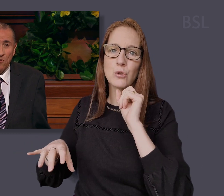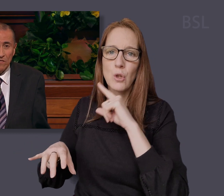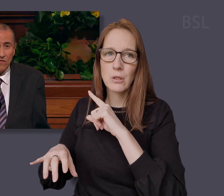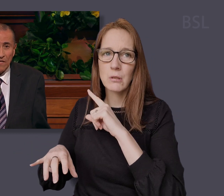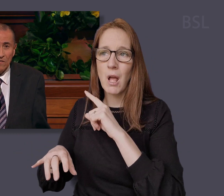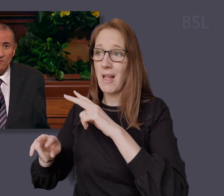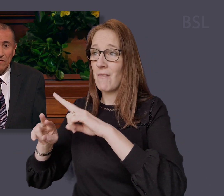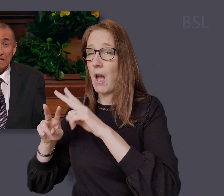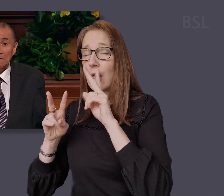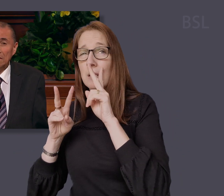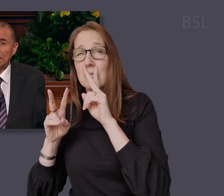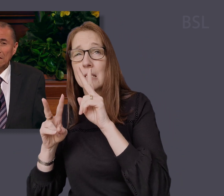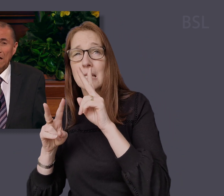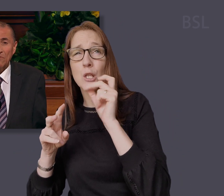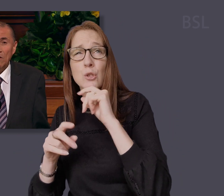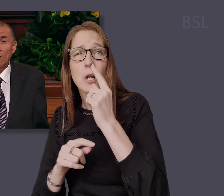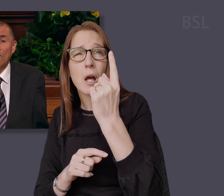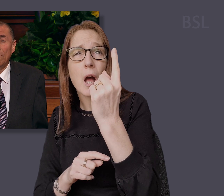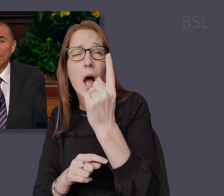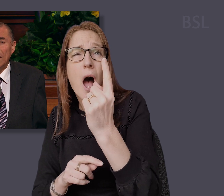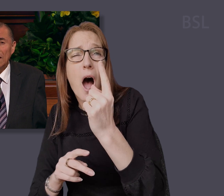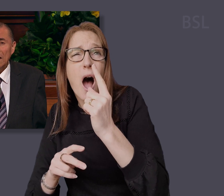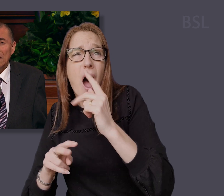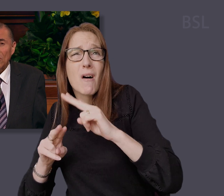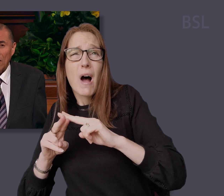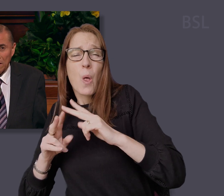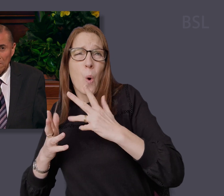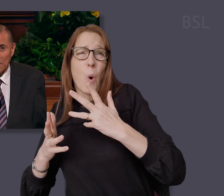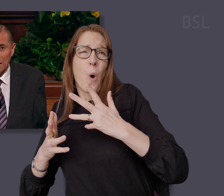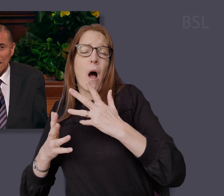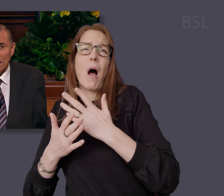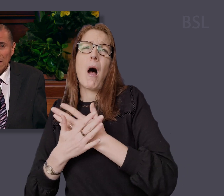who when the son “was yet a great way off, [he] saw him,